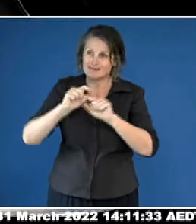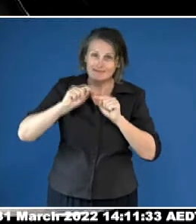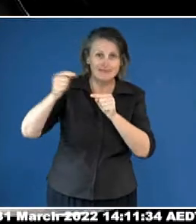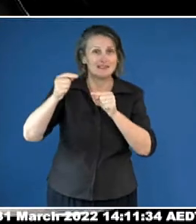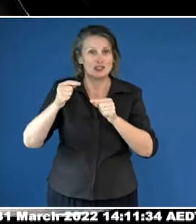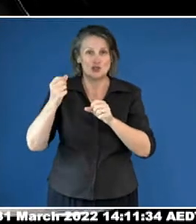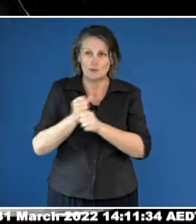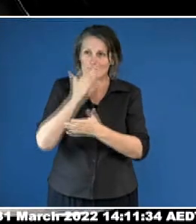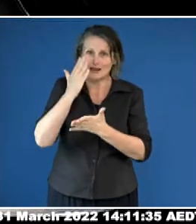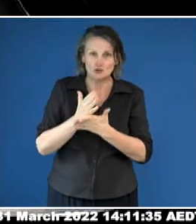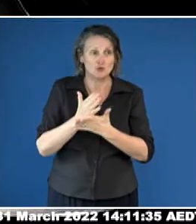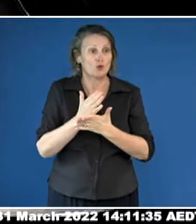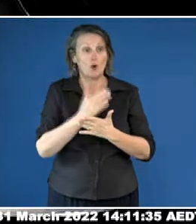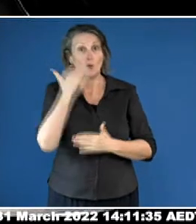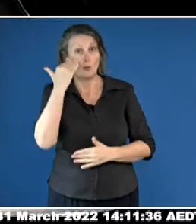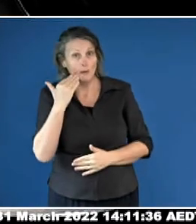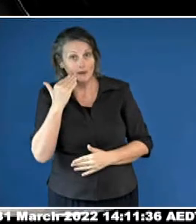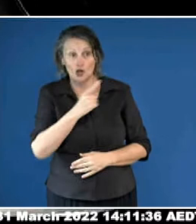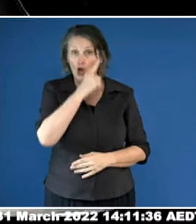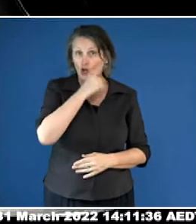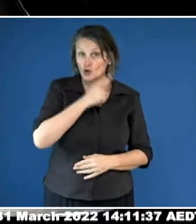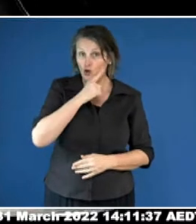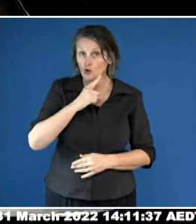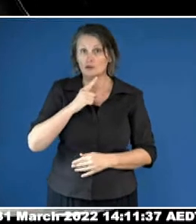people with disabilities can live their lives free from violence.